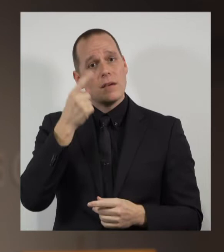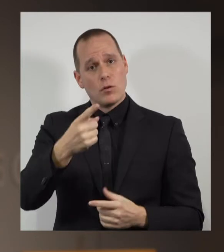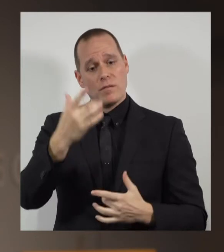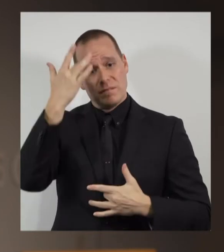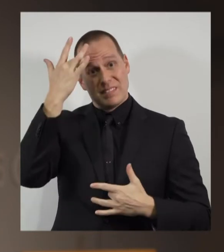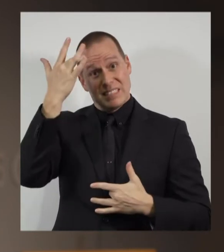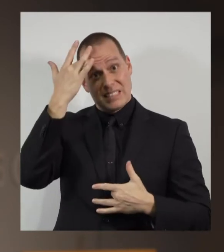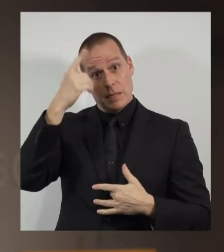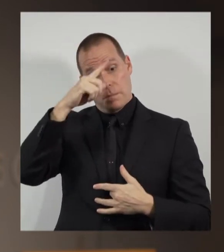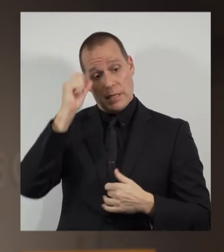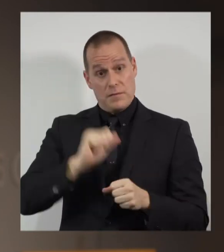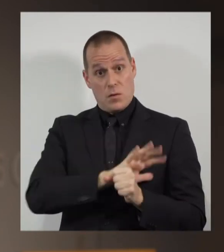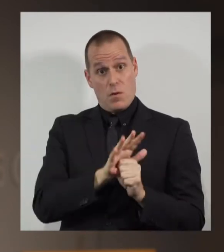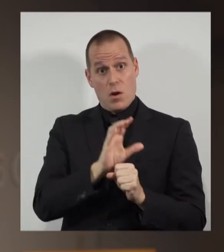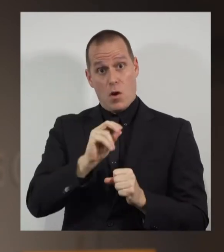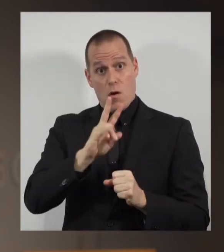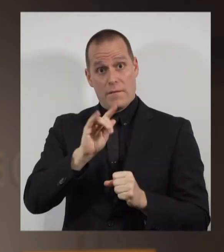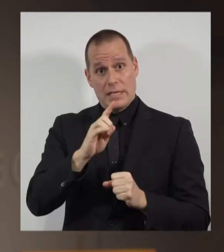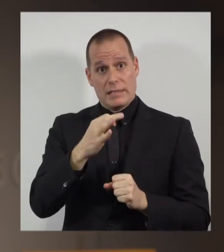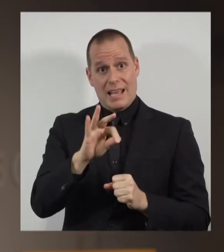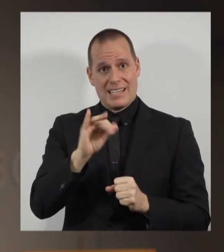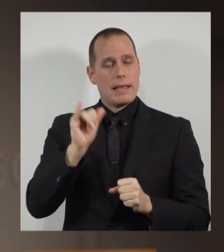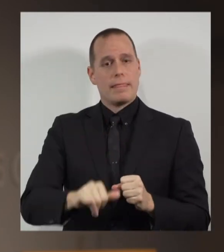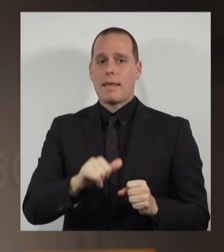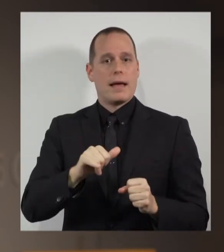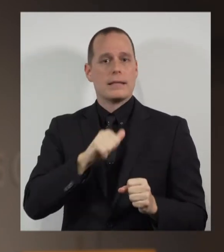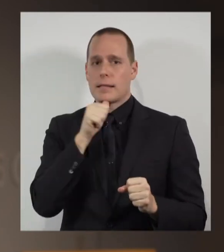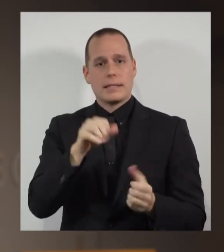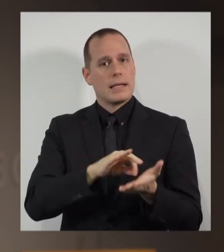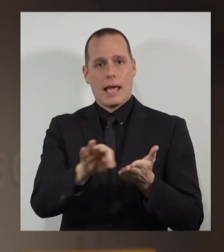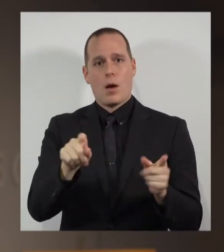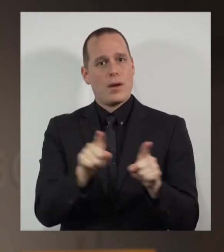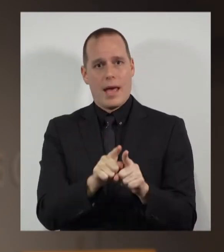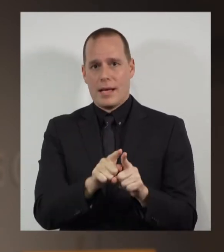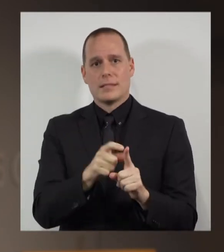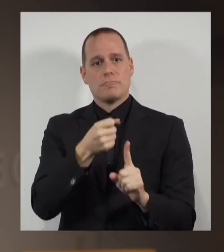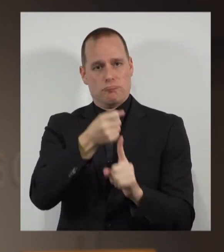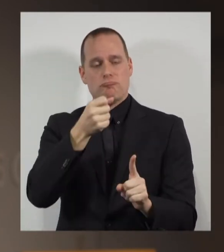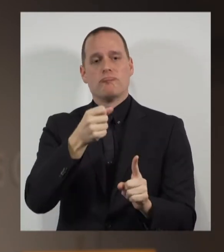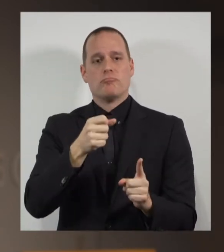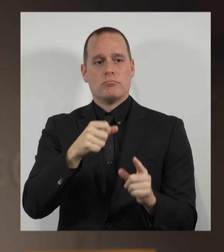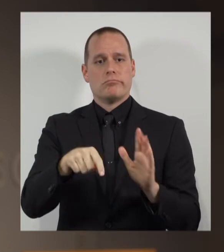If you’re sick because of COVID-19, that absence does not count as an occurrence.